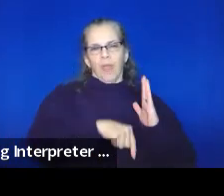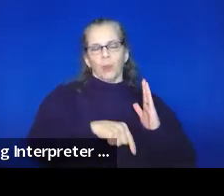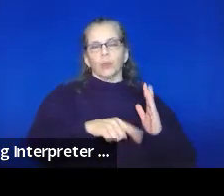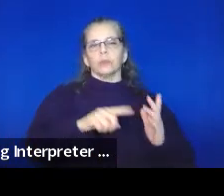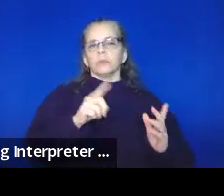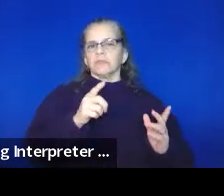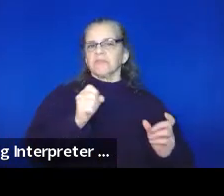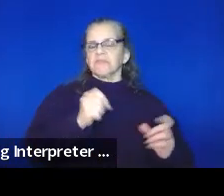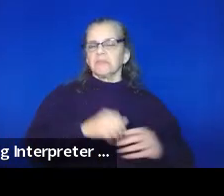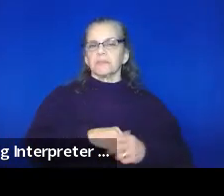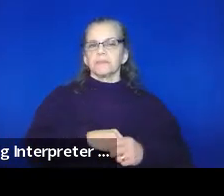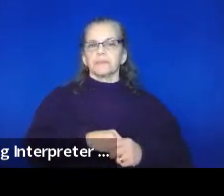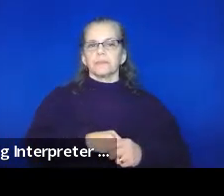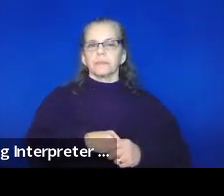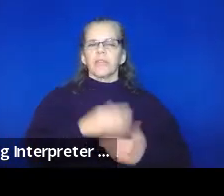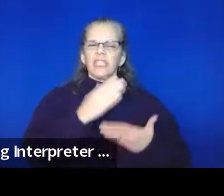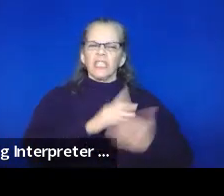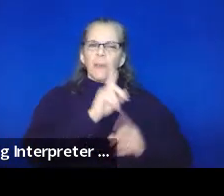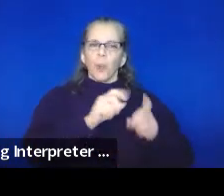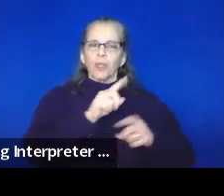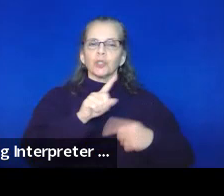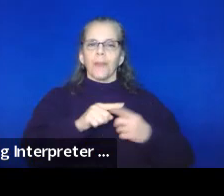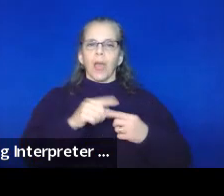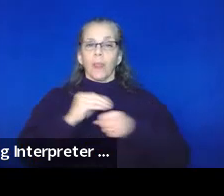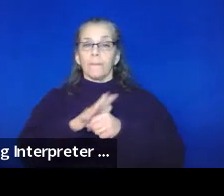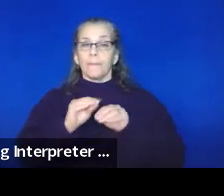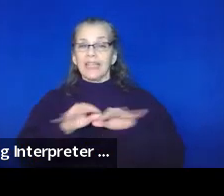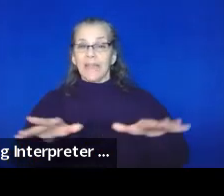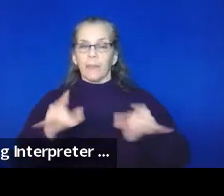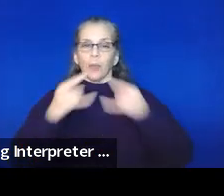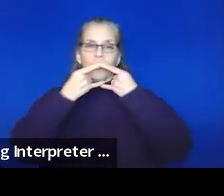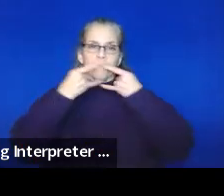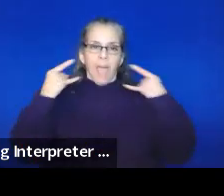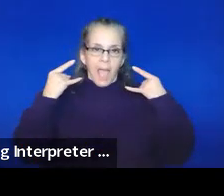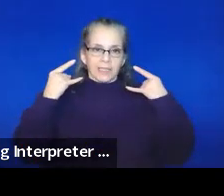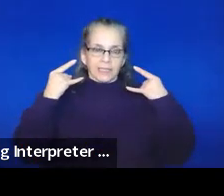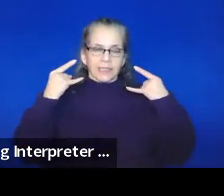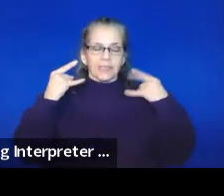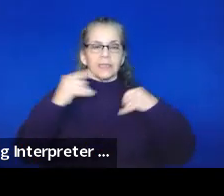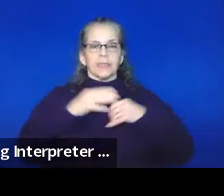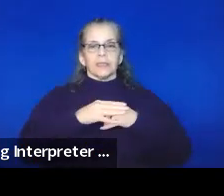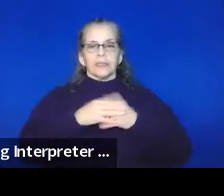and having a mask covering. Obviously we rely on lip reading.